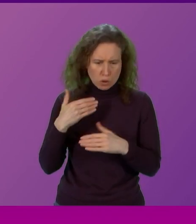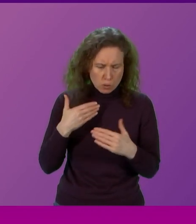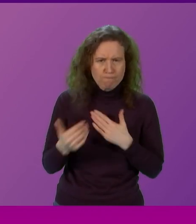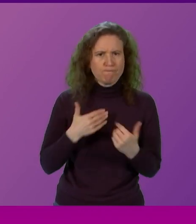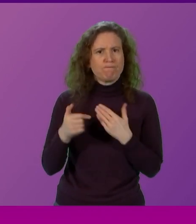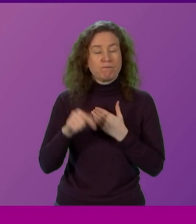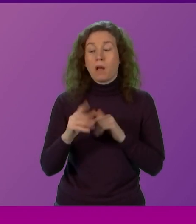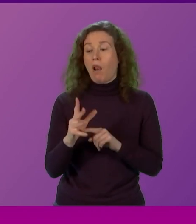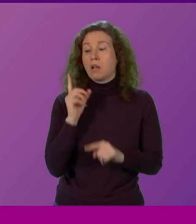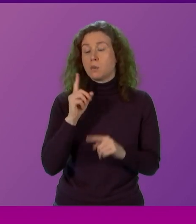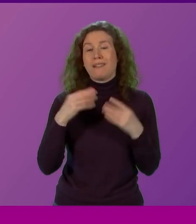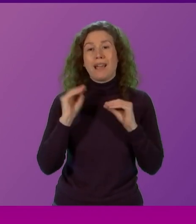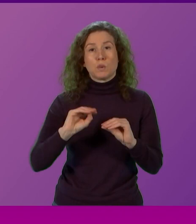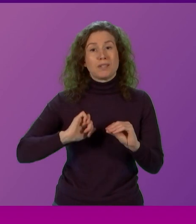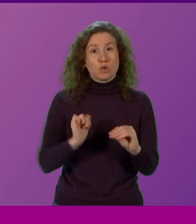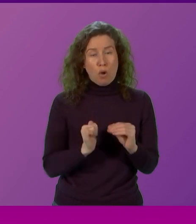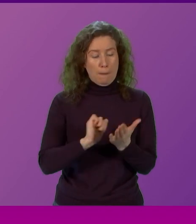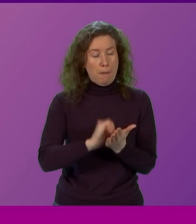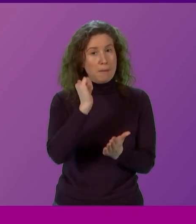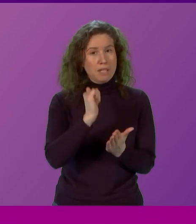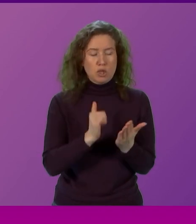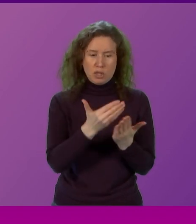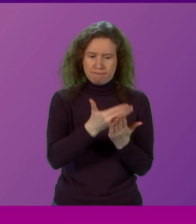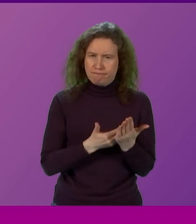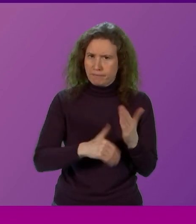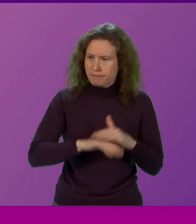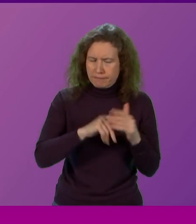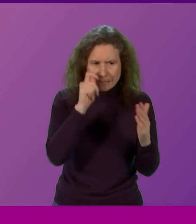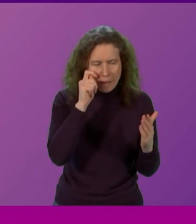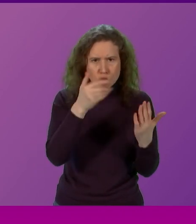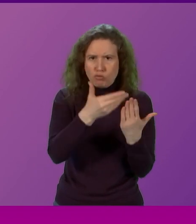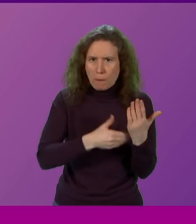Just last week, Education Scotland published a thematic inspection report that we commissioned